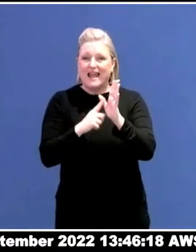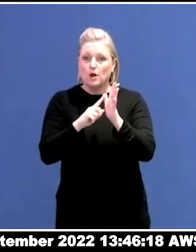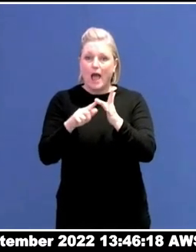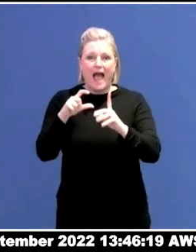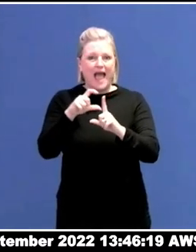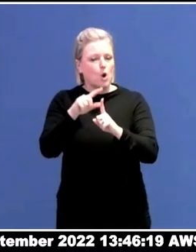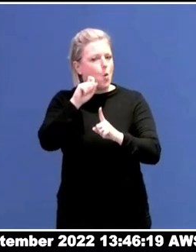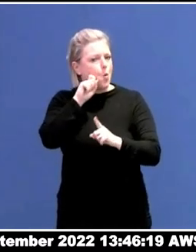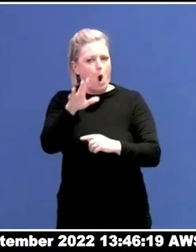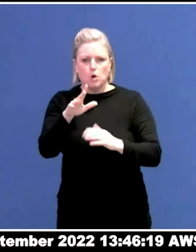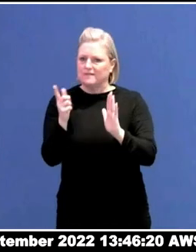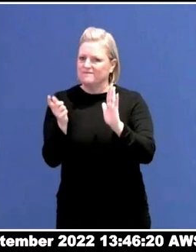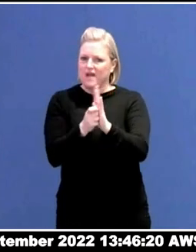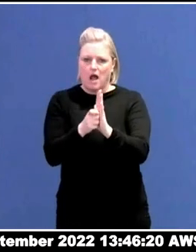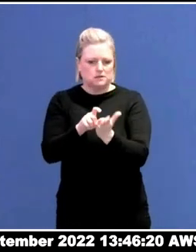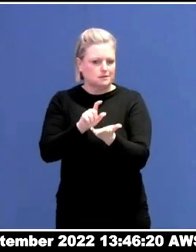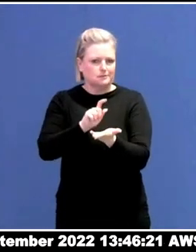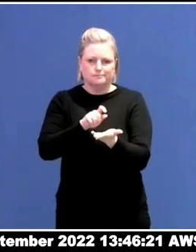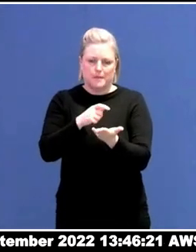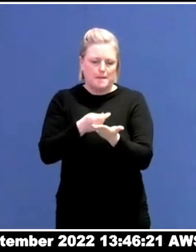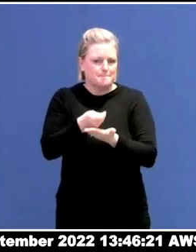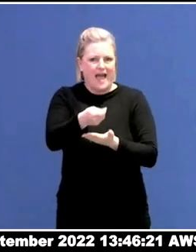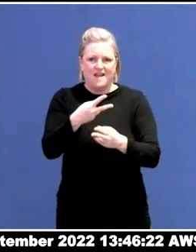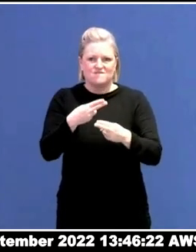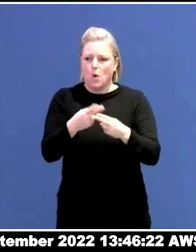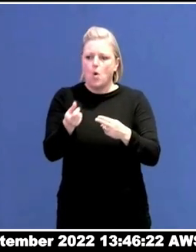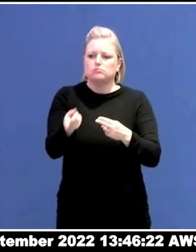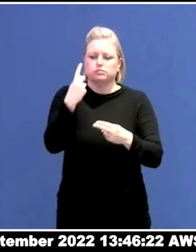Where if people are sentenced in the higher court - District Courts, Supreme Court, or